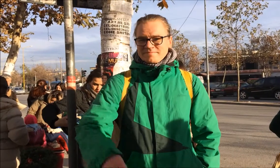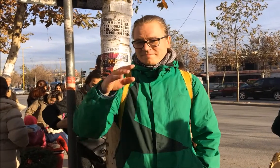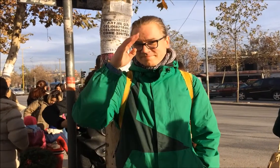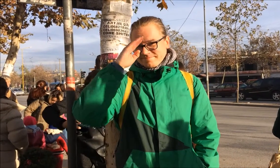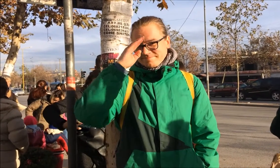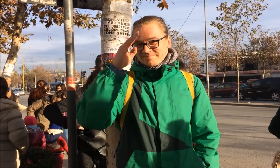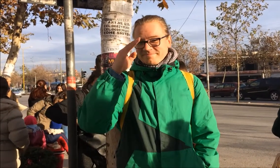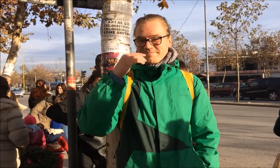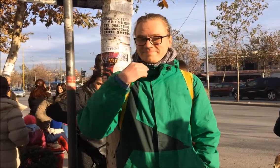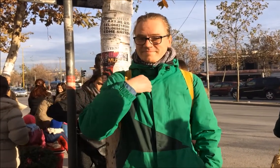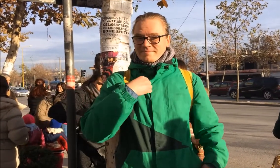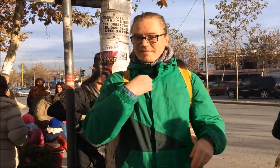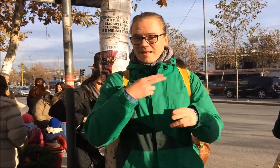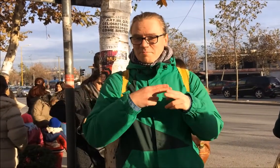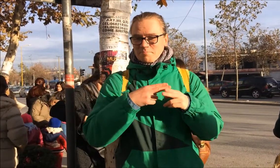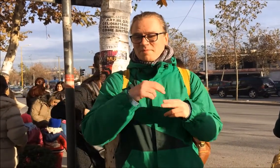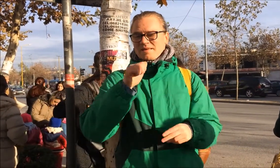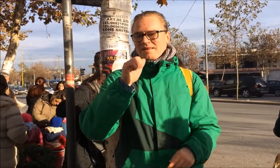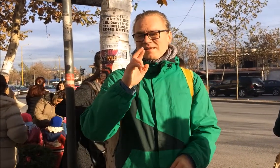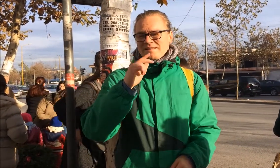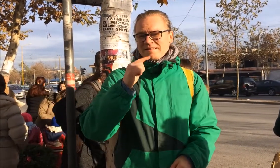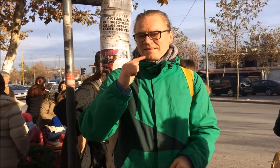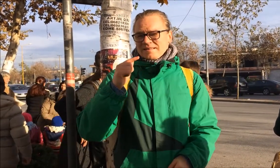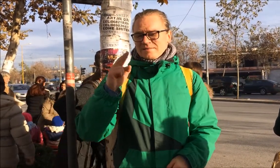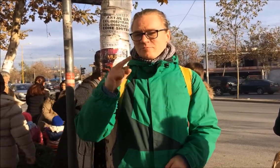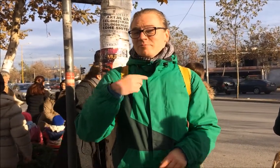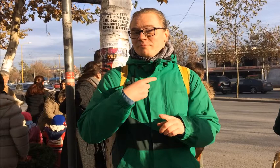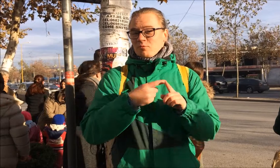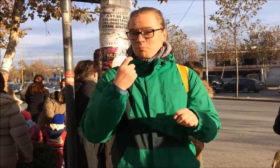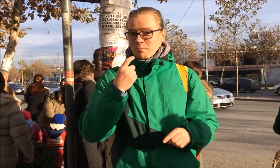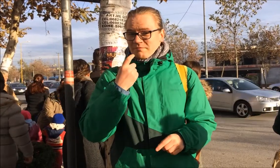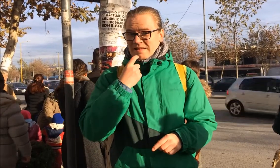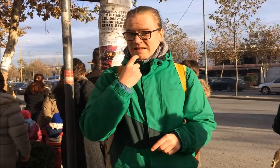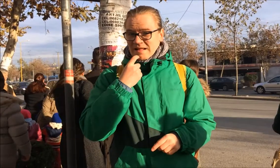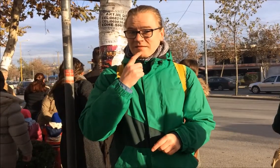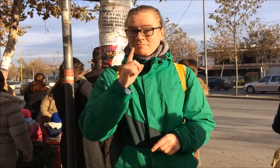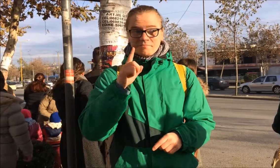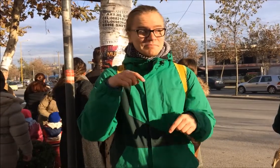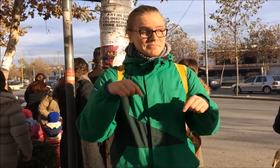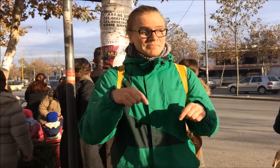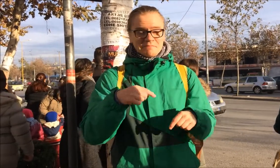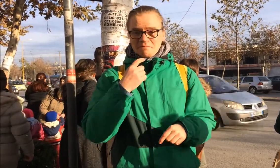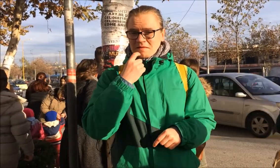Hello, my name is Arttu and I´m from Finland.